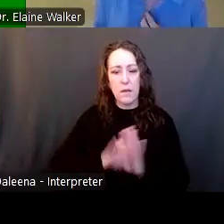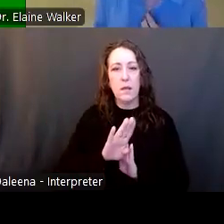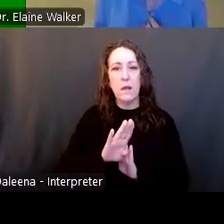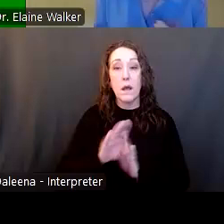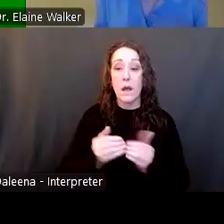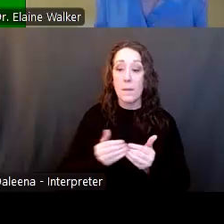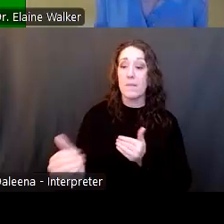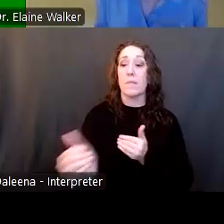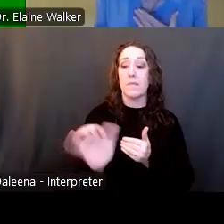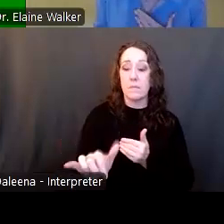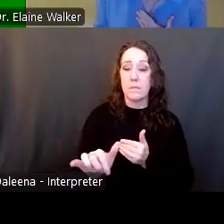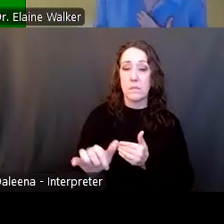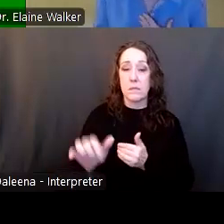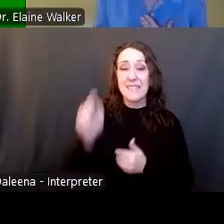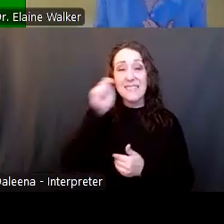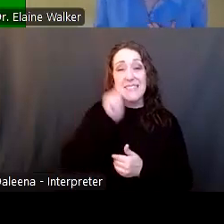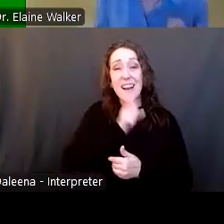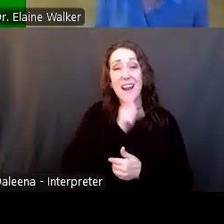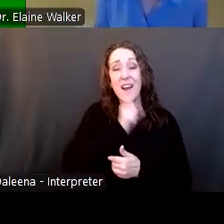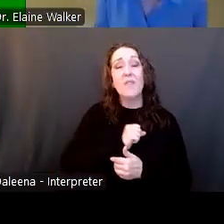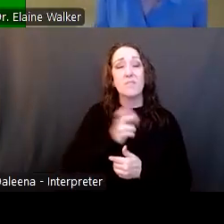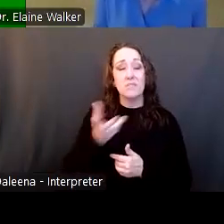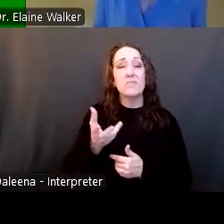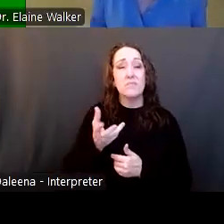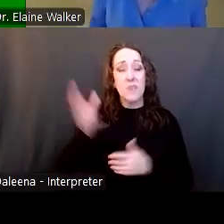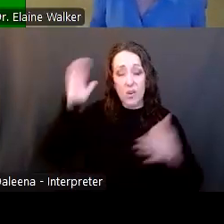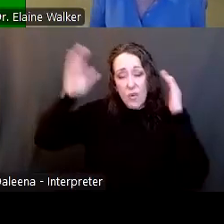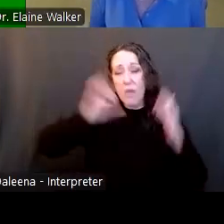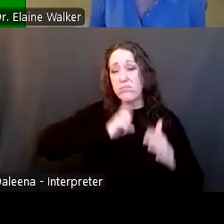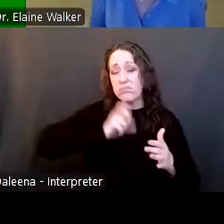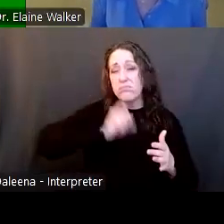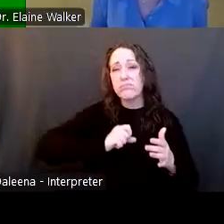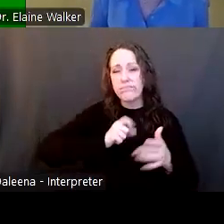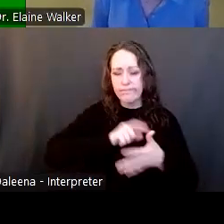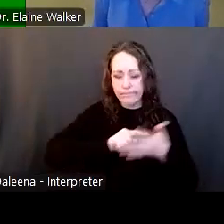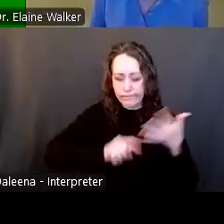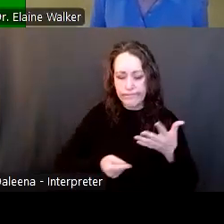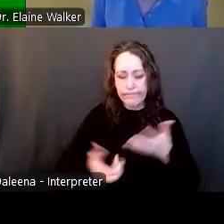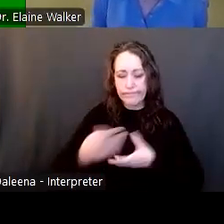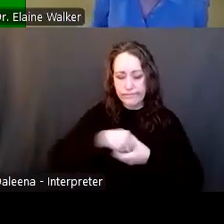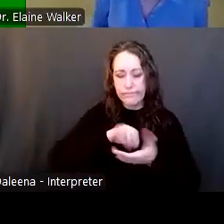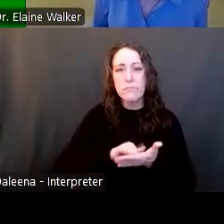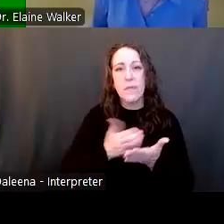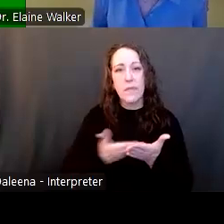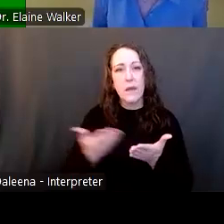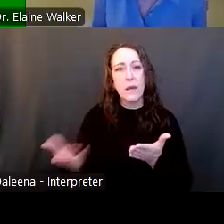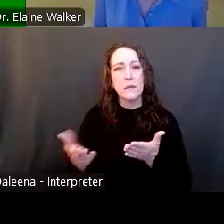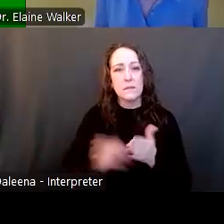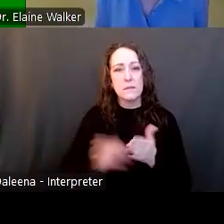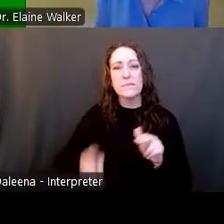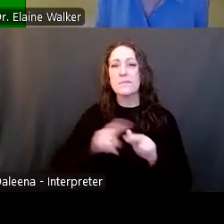into adolescence young adulthood there are a host of factors that can uh increase risk